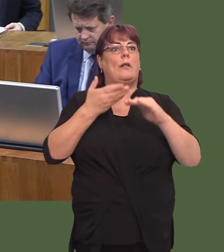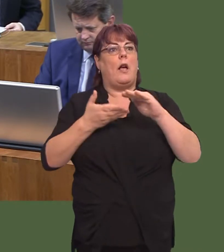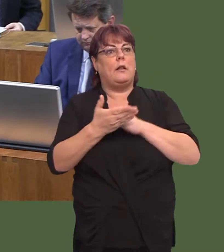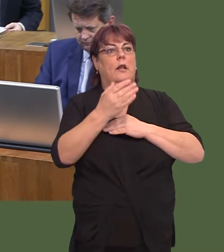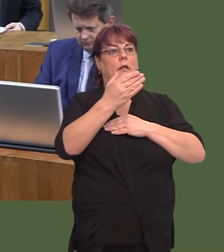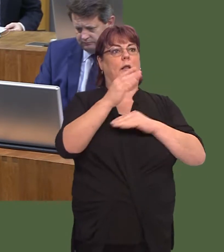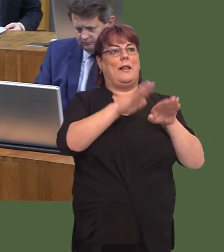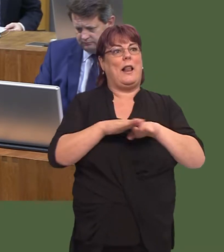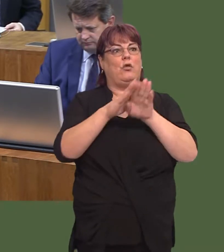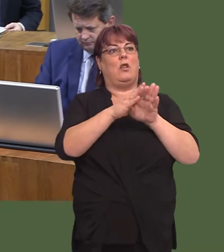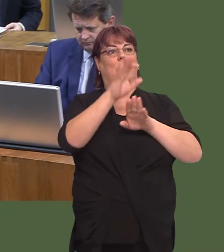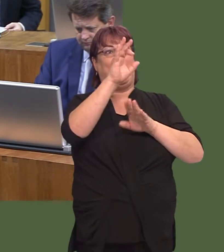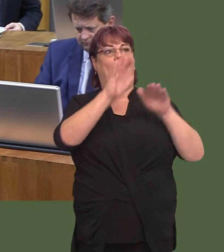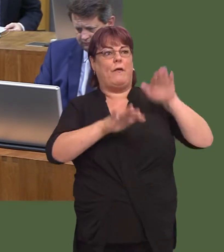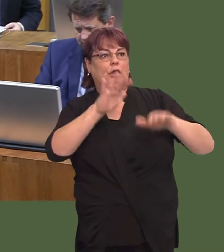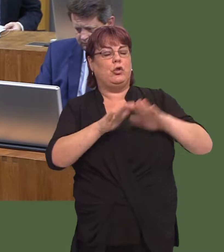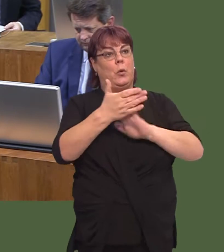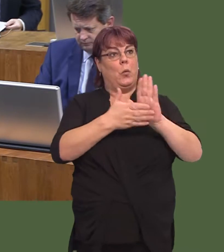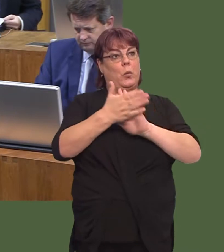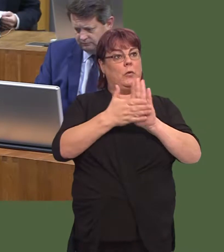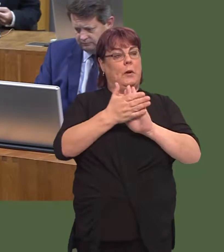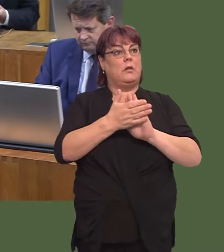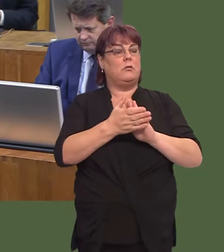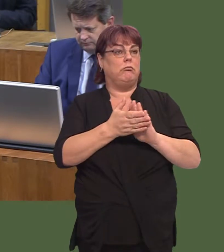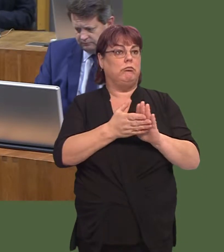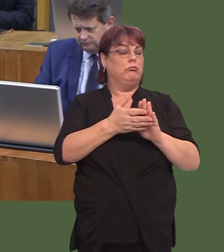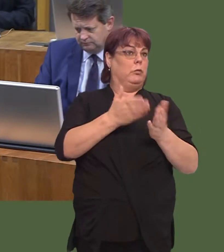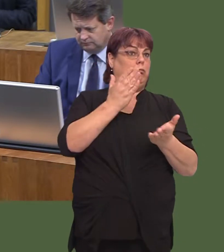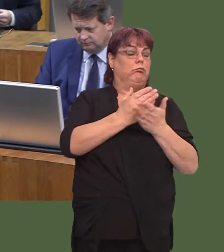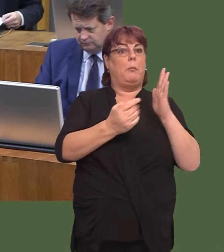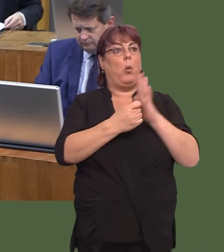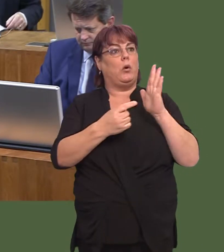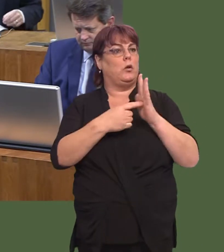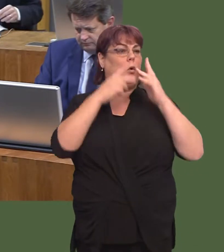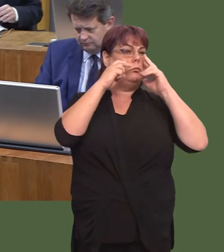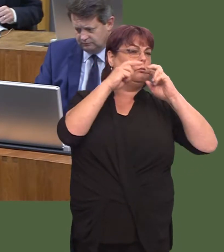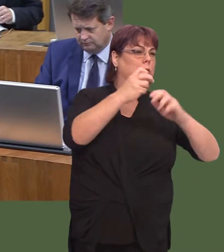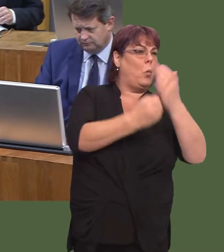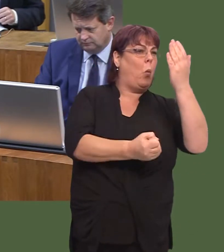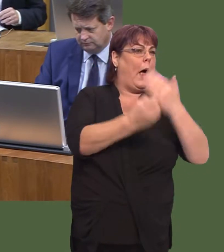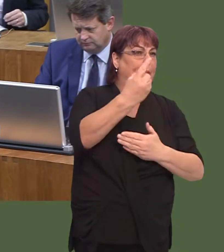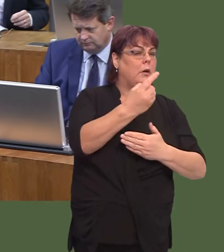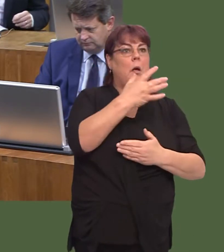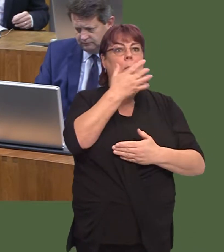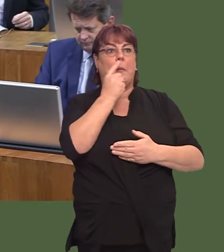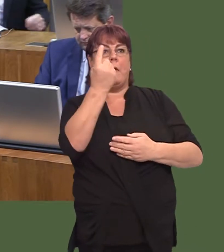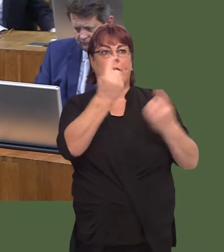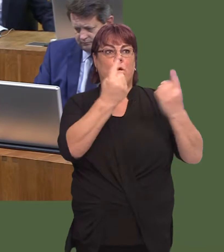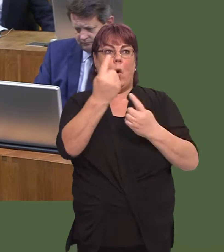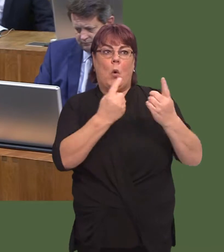So, yes, it is important that every case is investigated, but it is important that people come forward, that there is an open culture dealing with complaints.